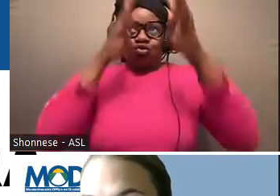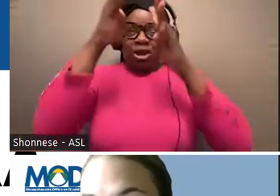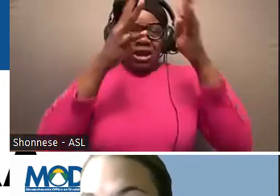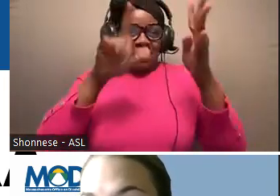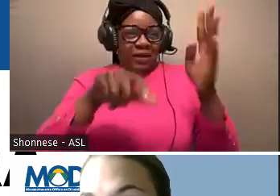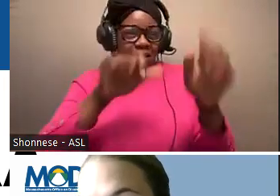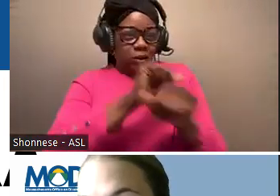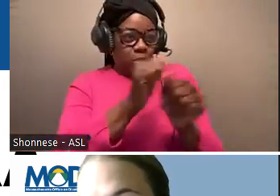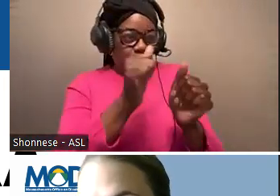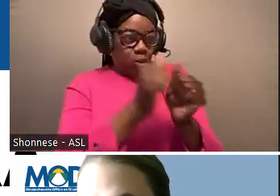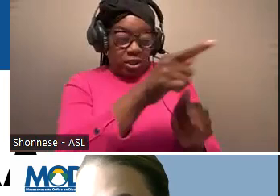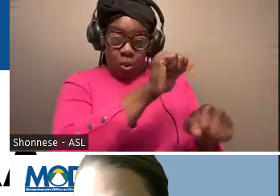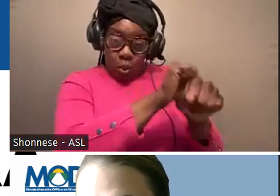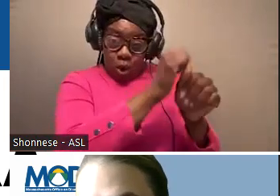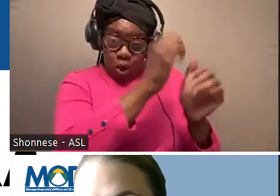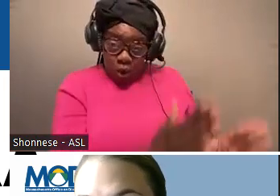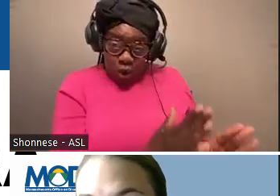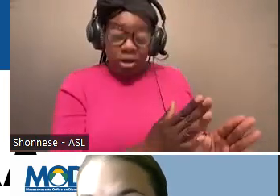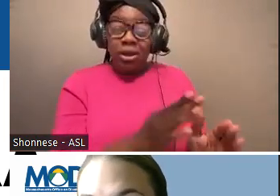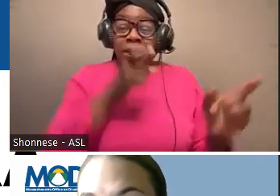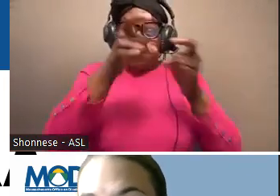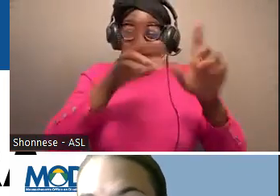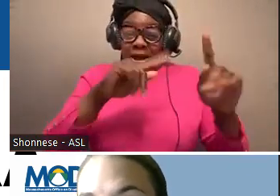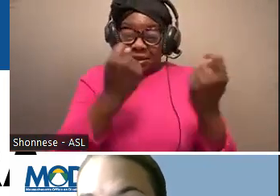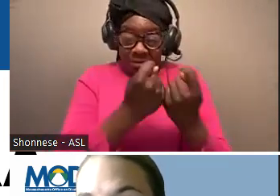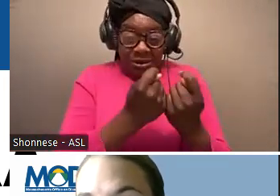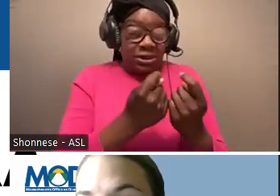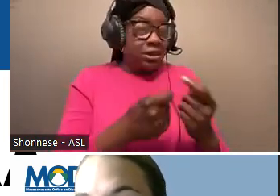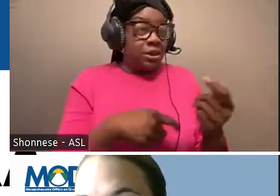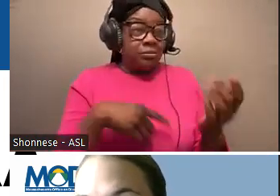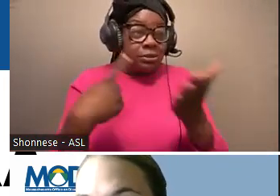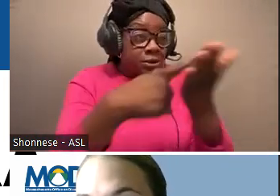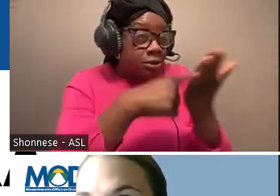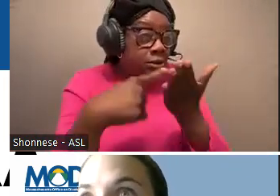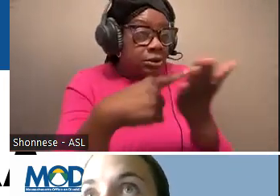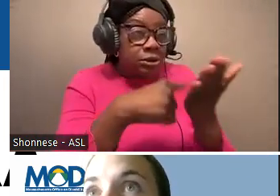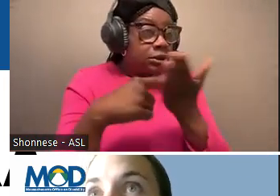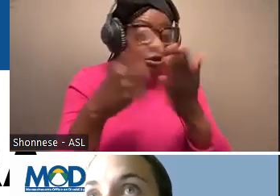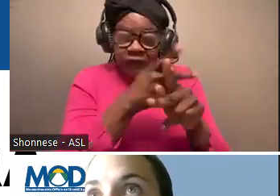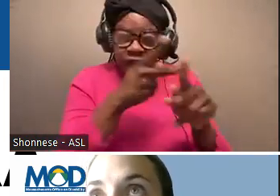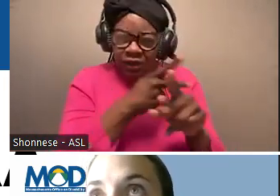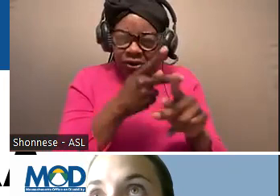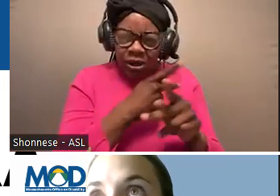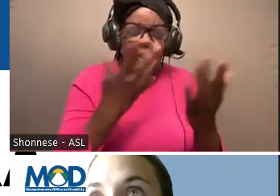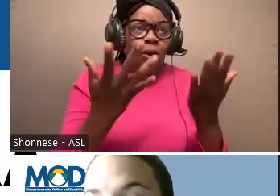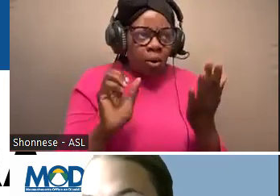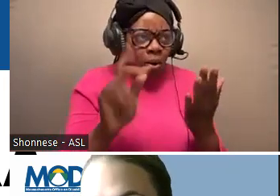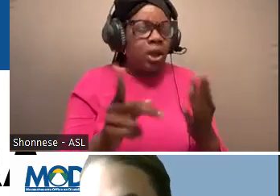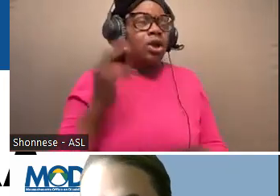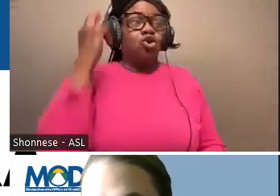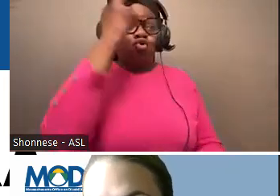the employee and the management team to figure out, like what is a reasonable interval here?